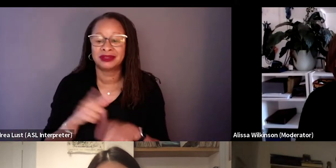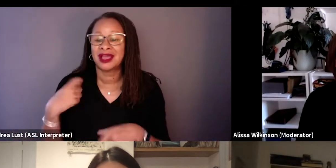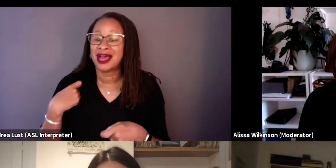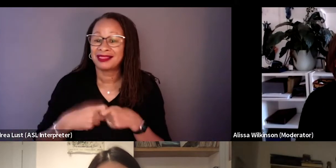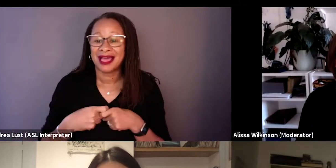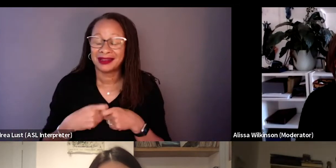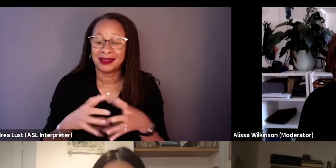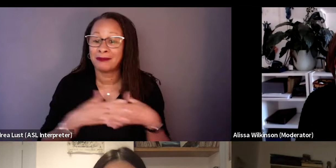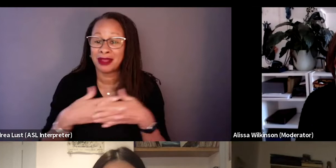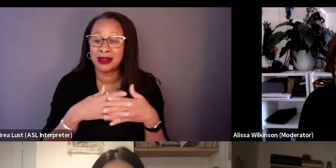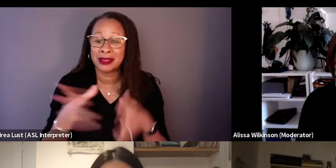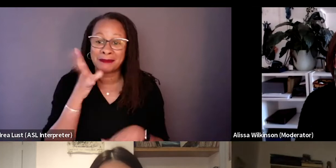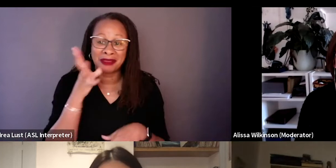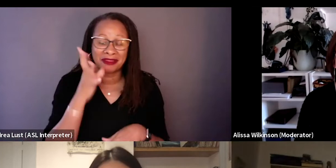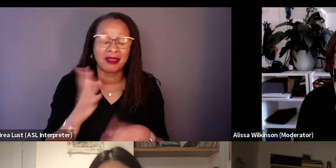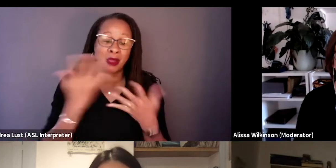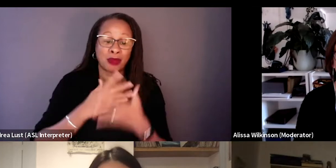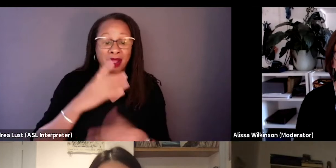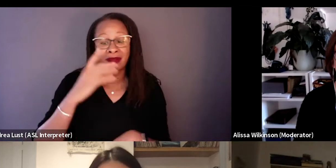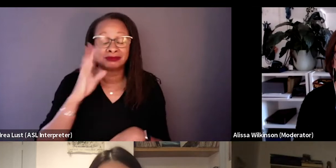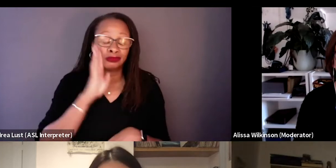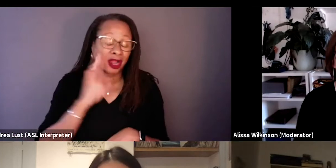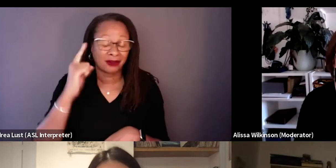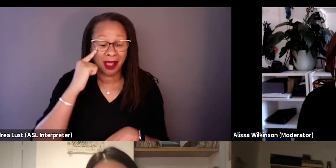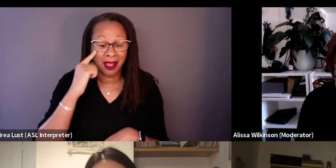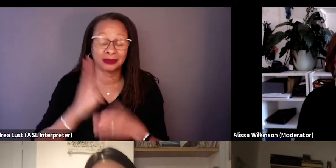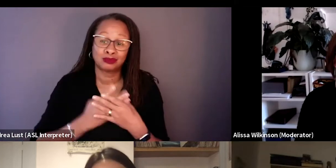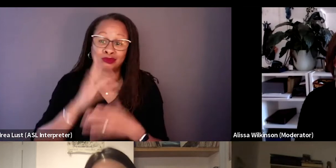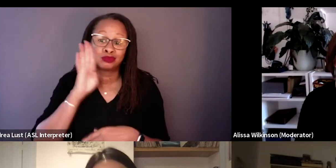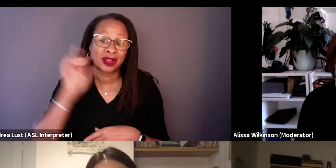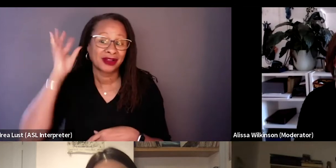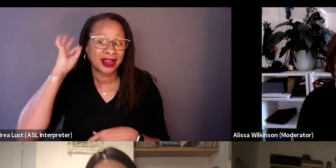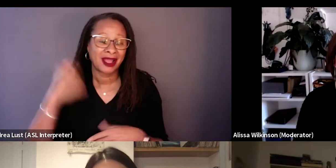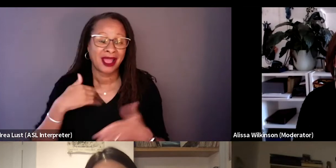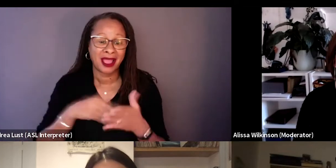brown hair, brown eyes, and I'm at home in Barcelona.